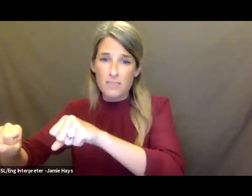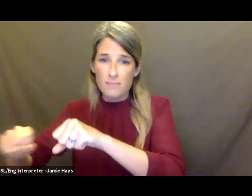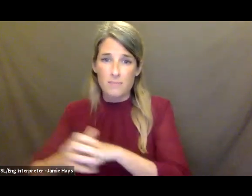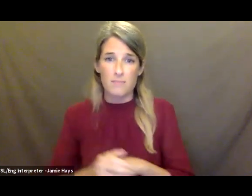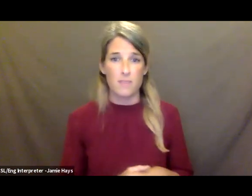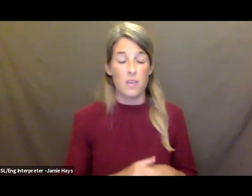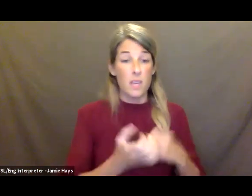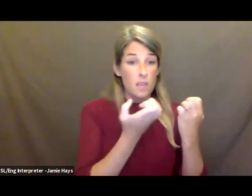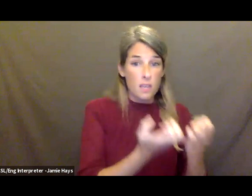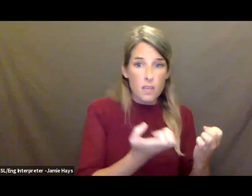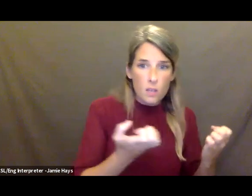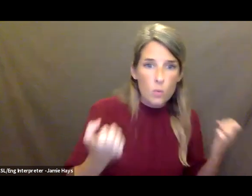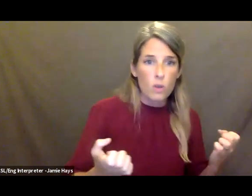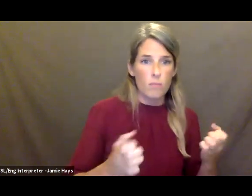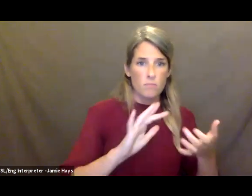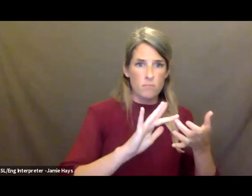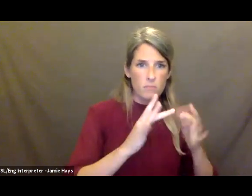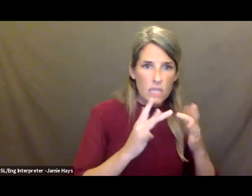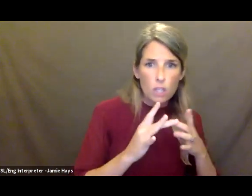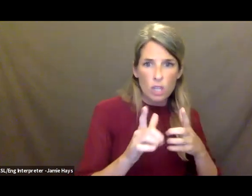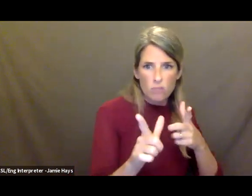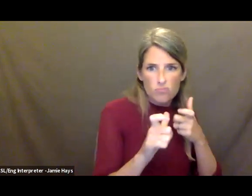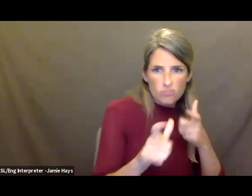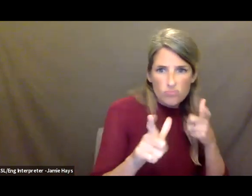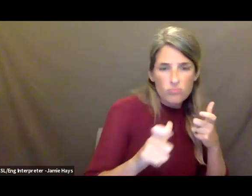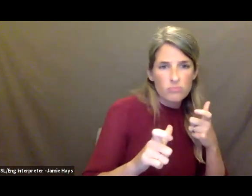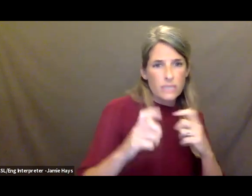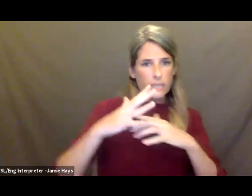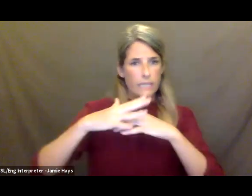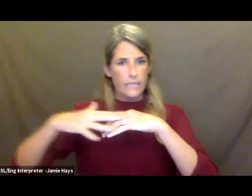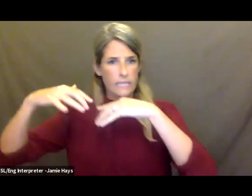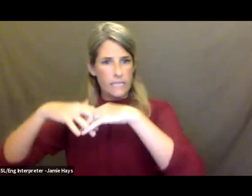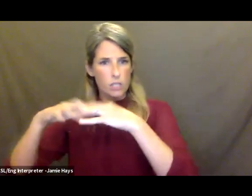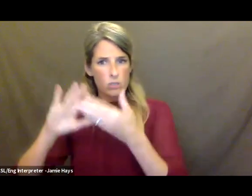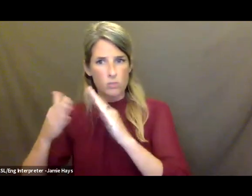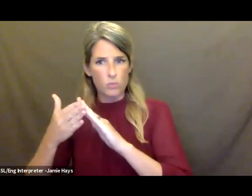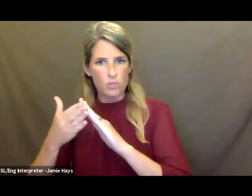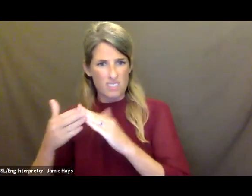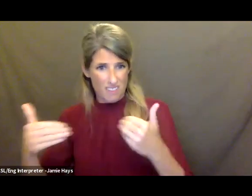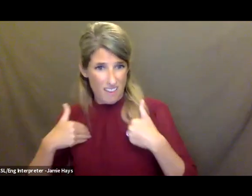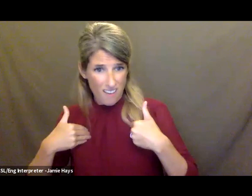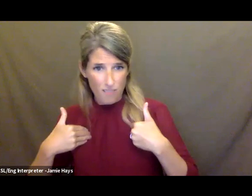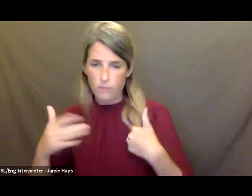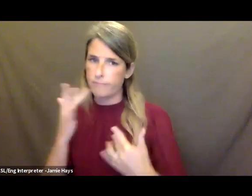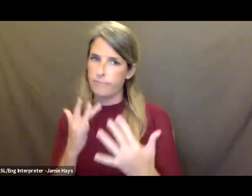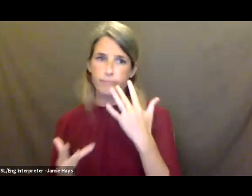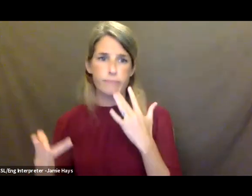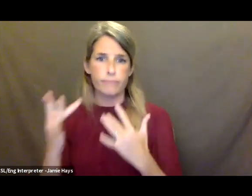day. We are using equipment and high speed internet not available in many indigenous communities, and even the